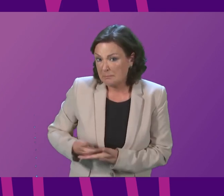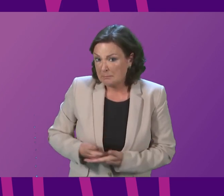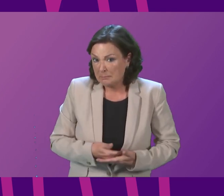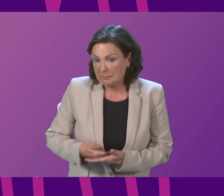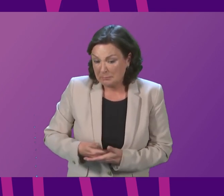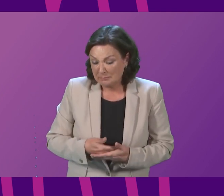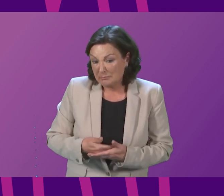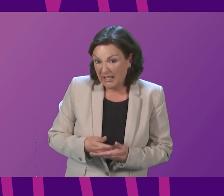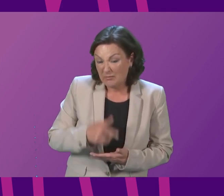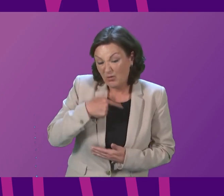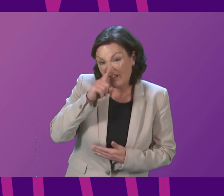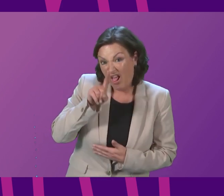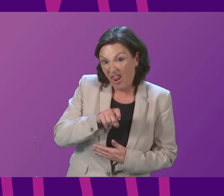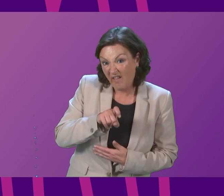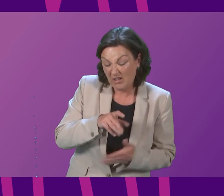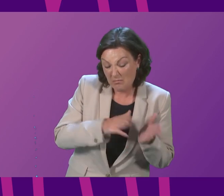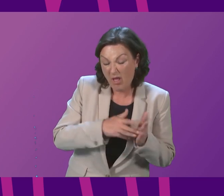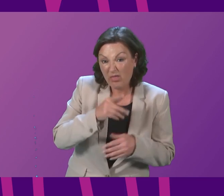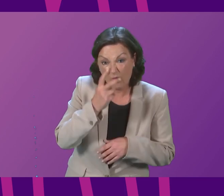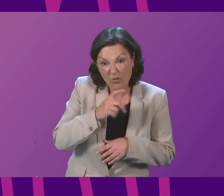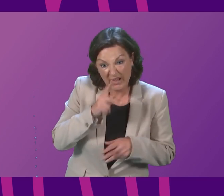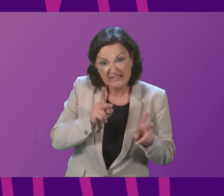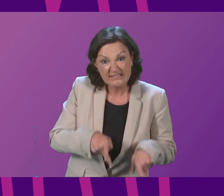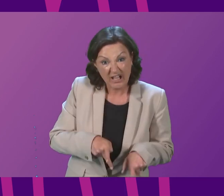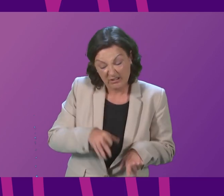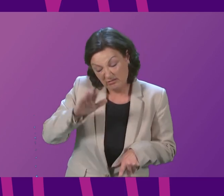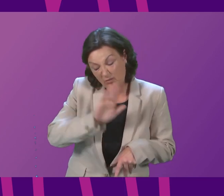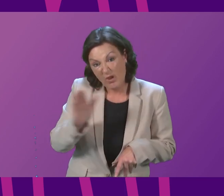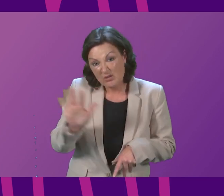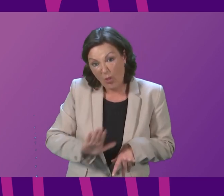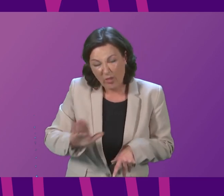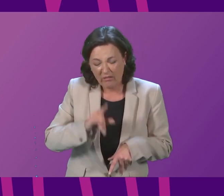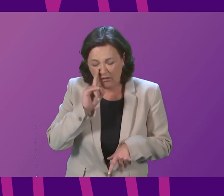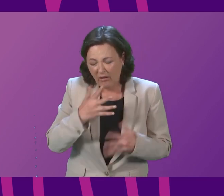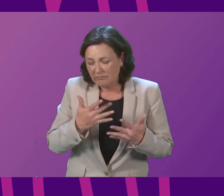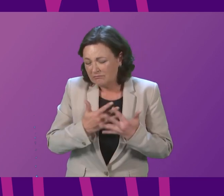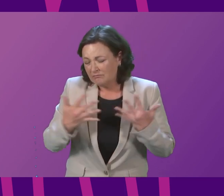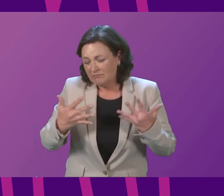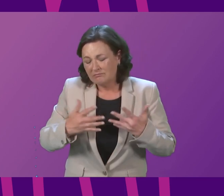In his short life, he suffered multiple broken bones and other injuries that, in a ruling,